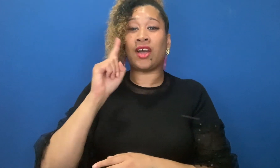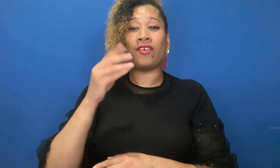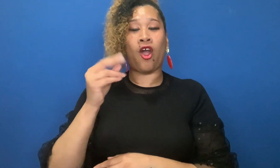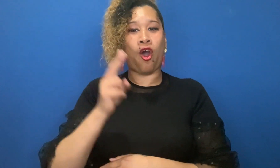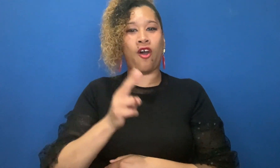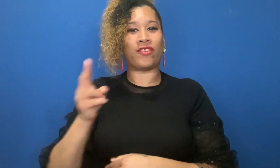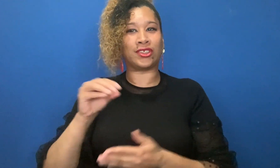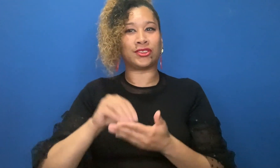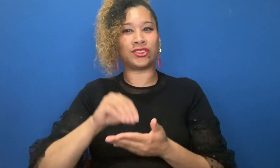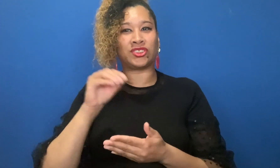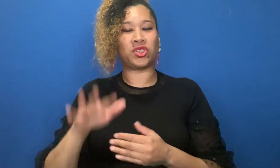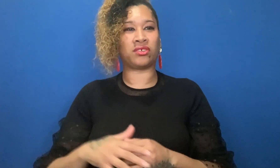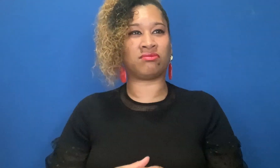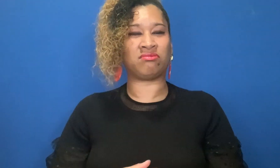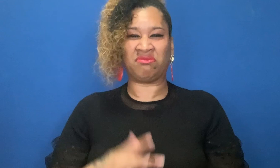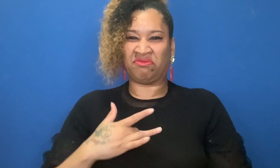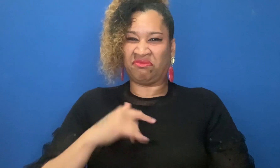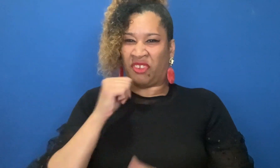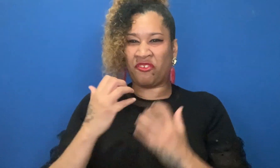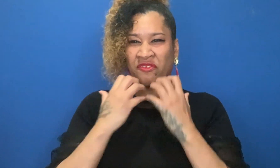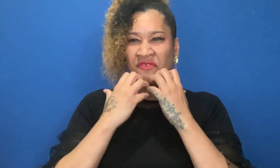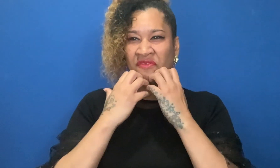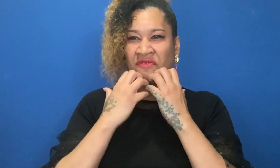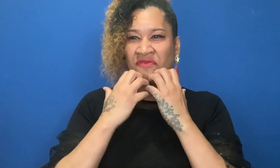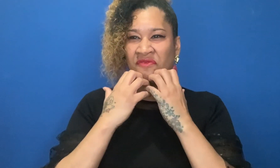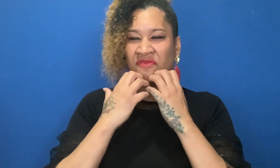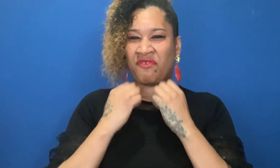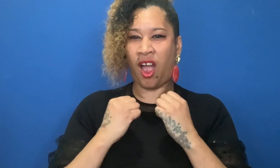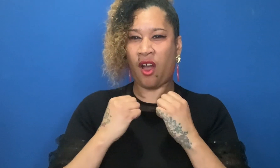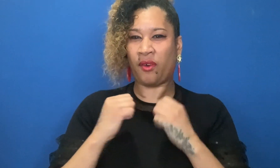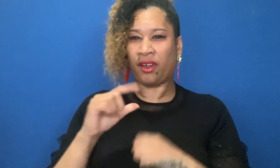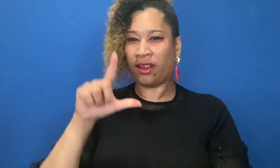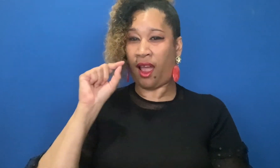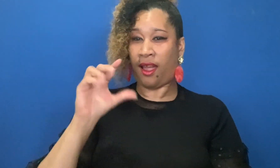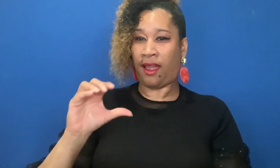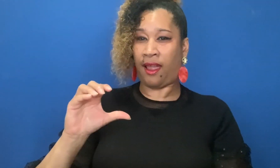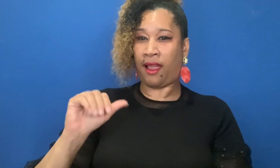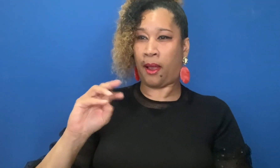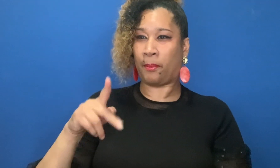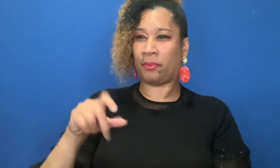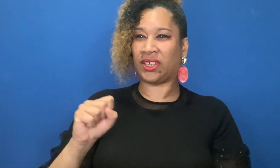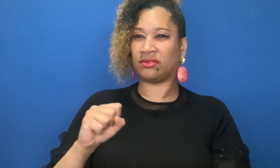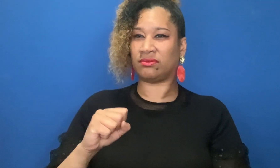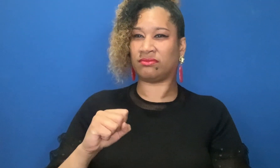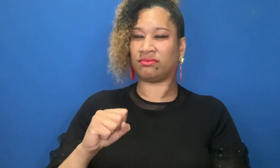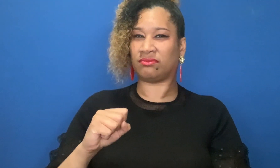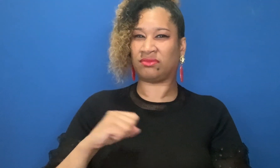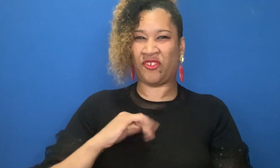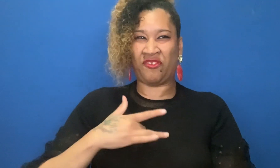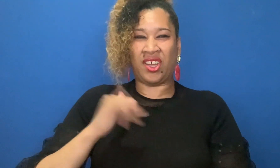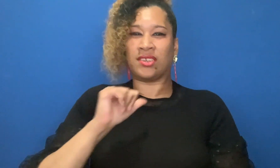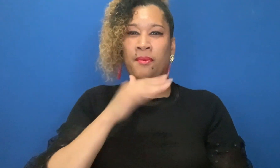on Deaf and hard of hearing students that values Gallaudet campus...